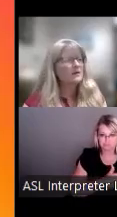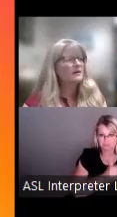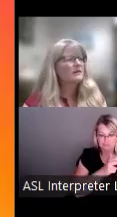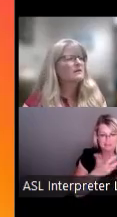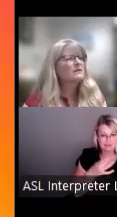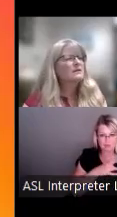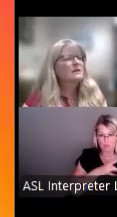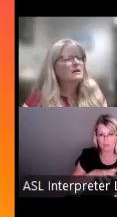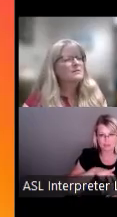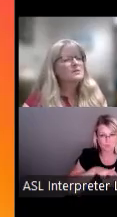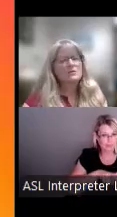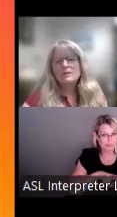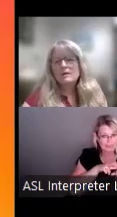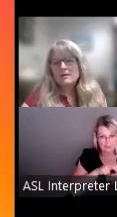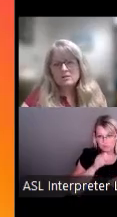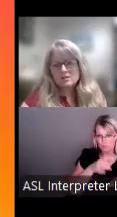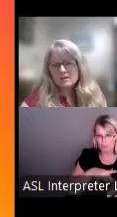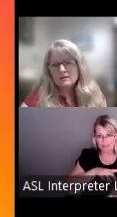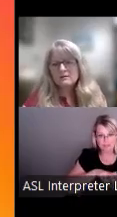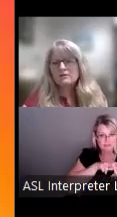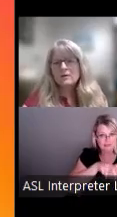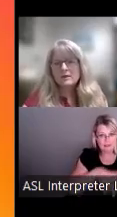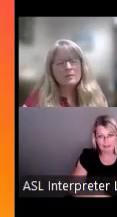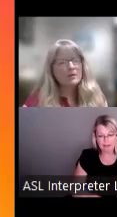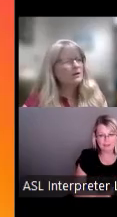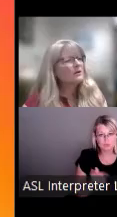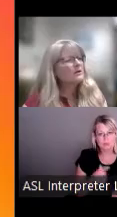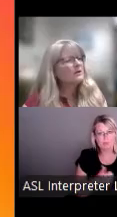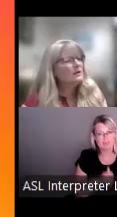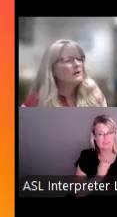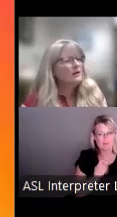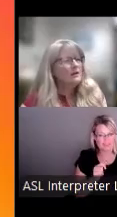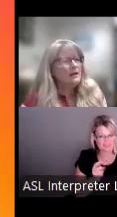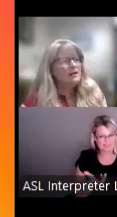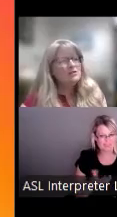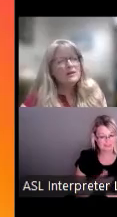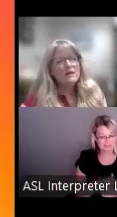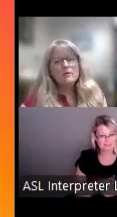slide, so maybe they just kind of avoid the park, and do they